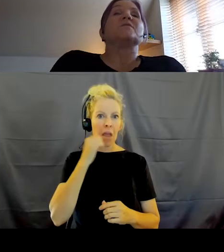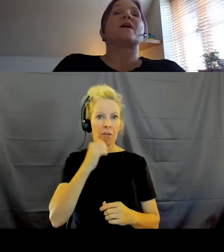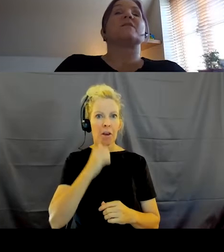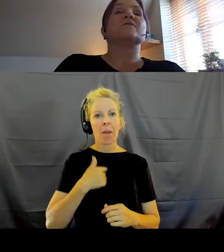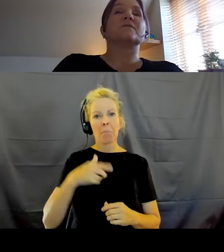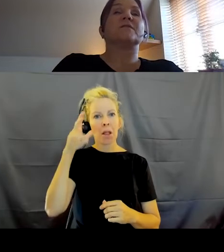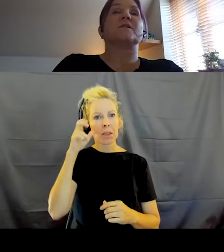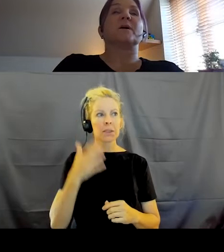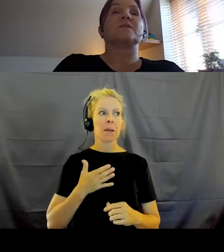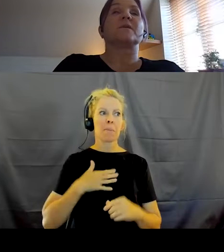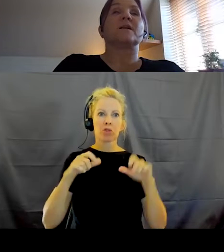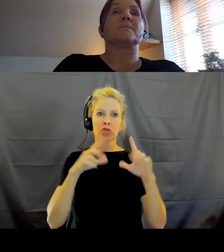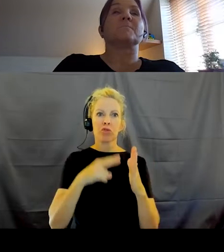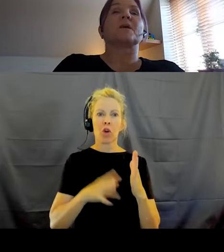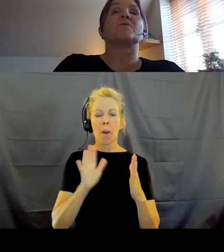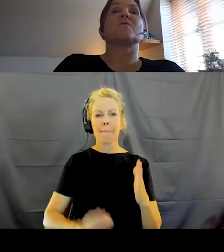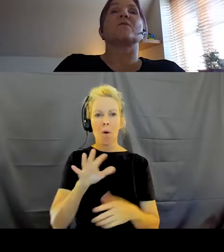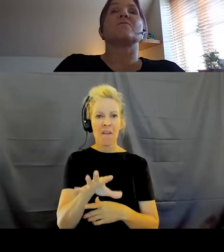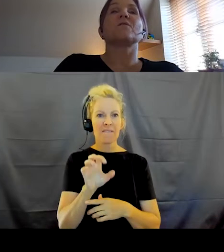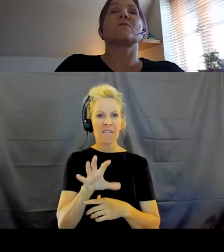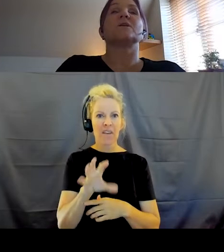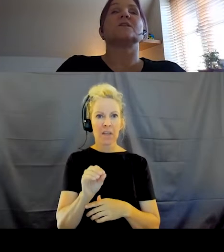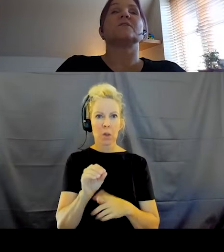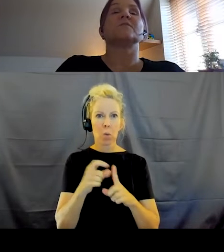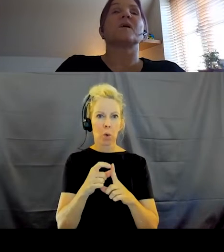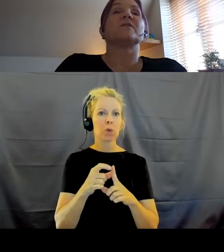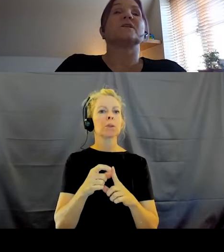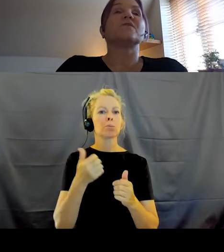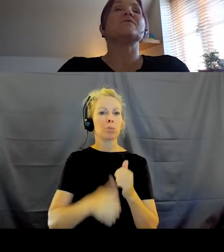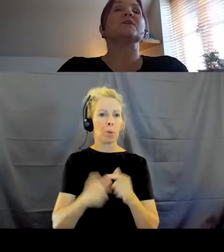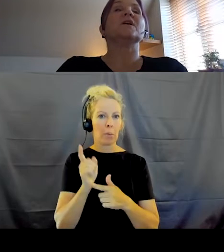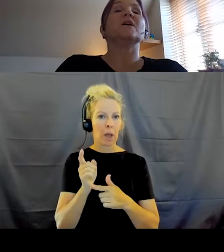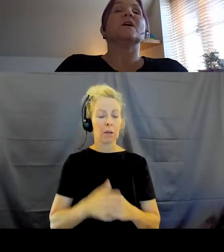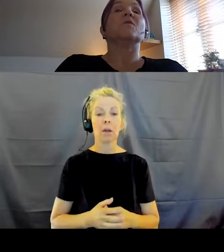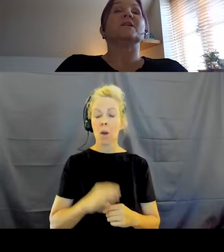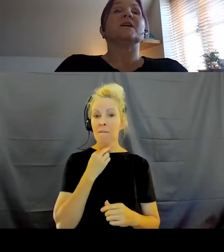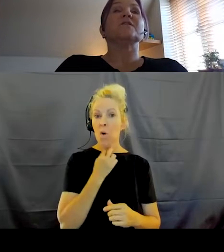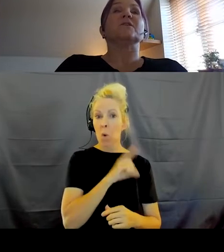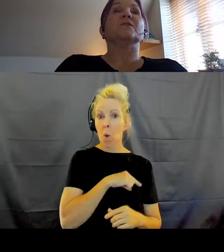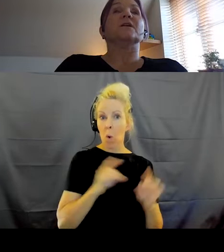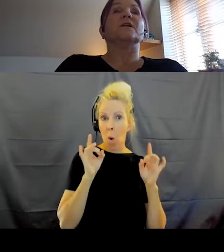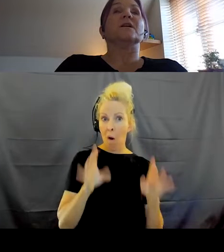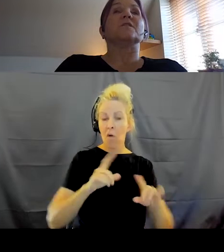of 550 words permanent. And although the vocal quality of this is dreadful, what it does do is